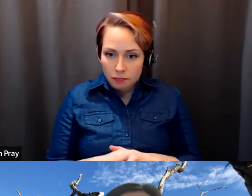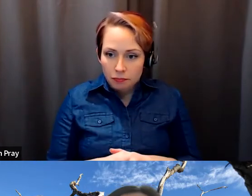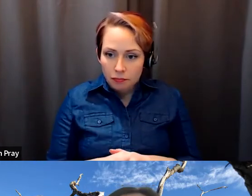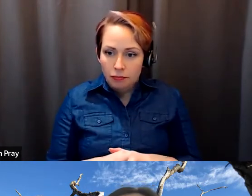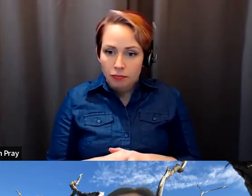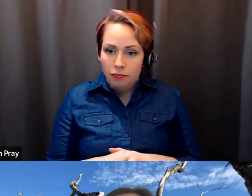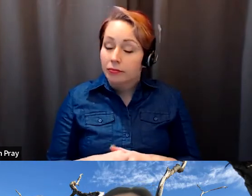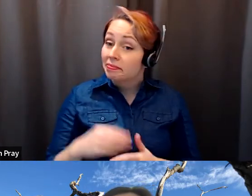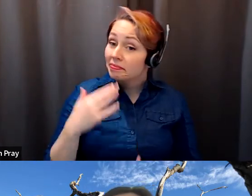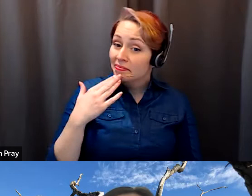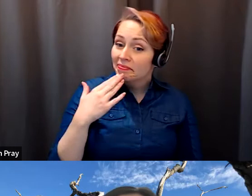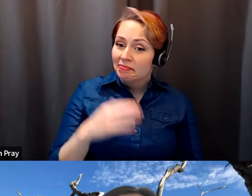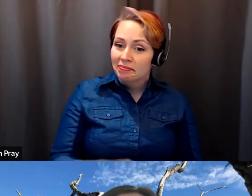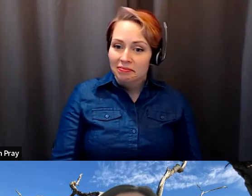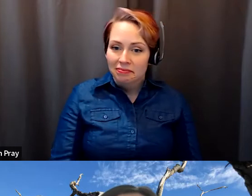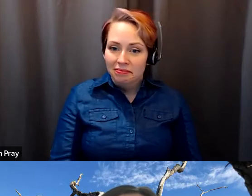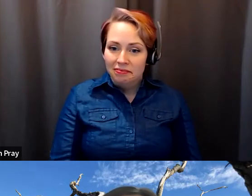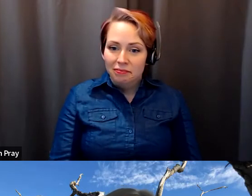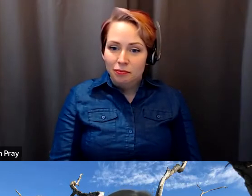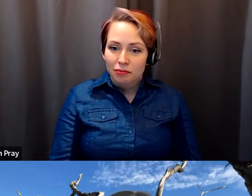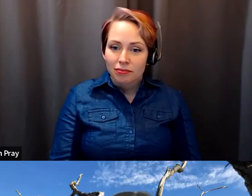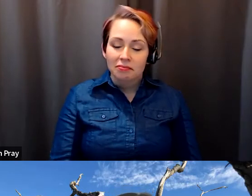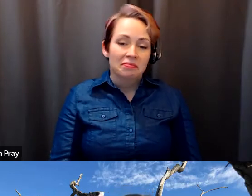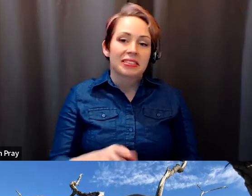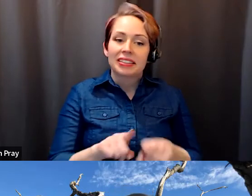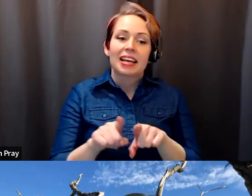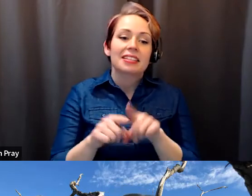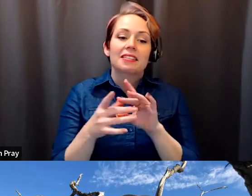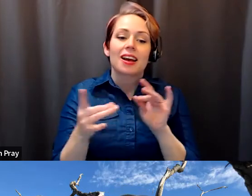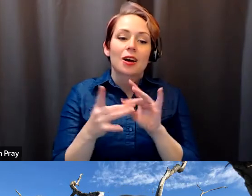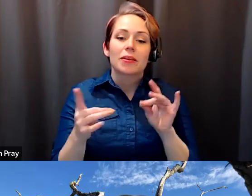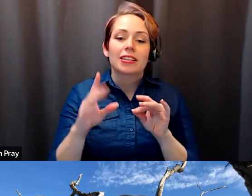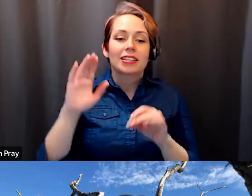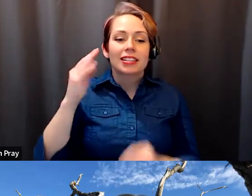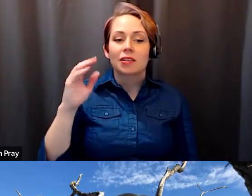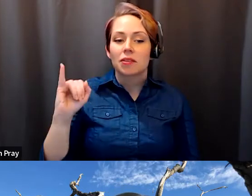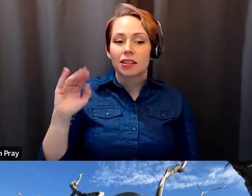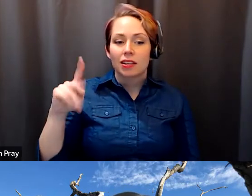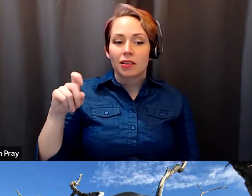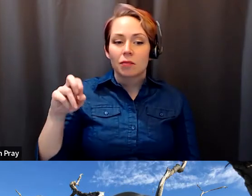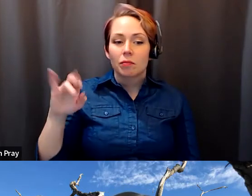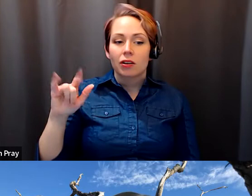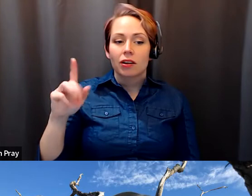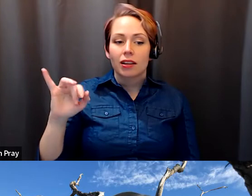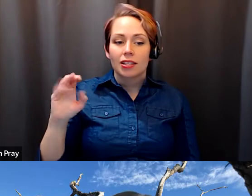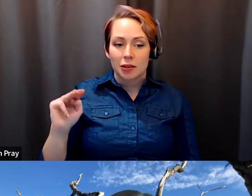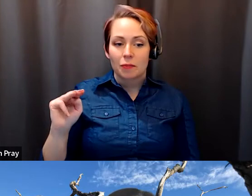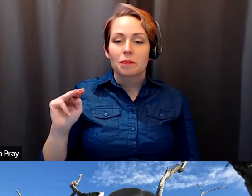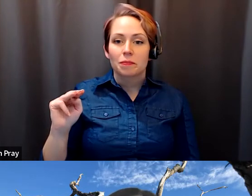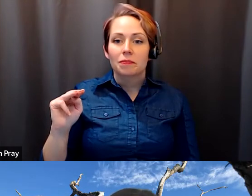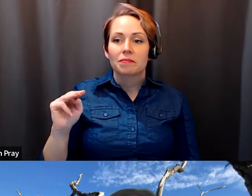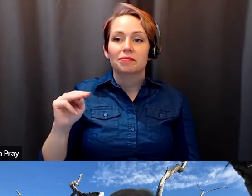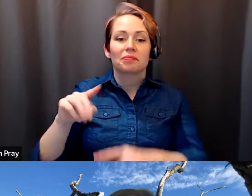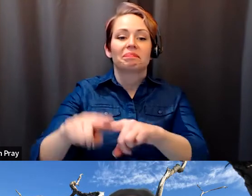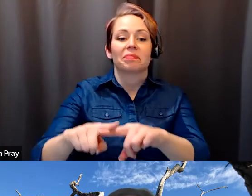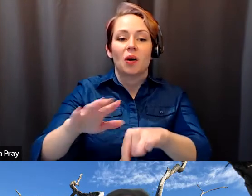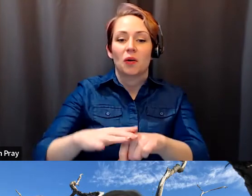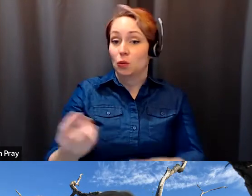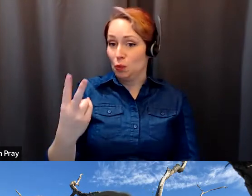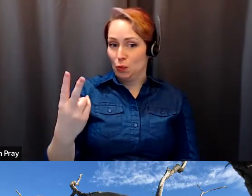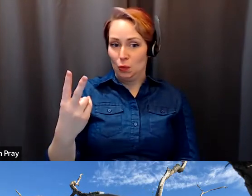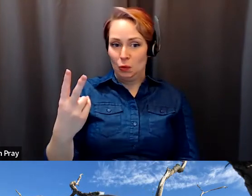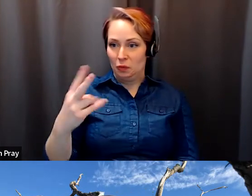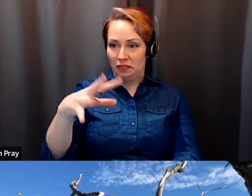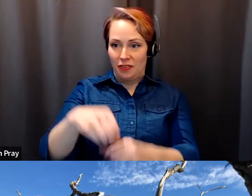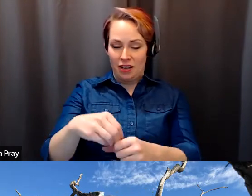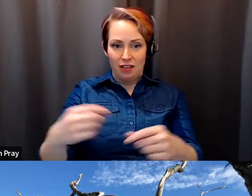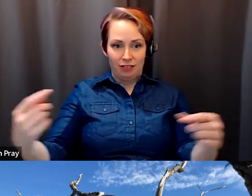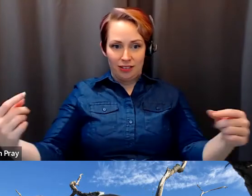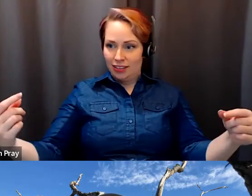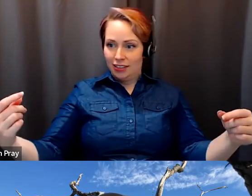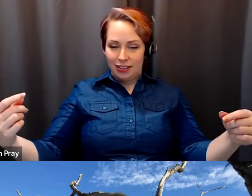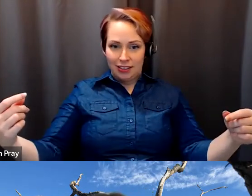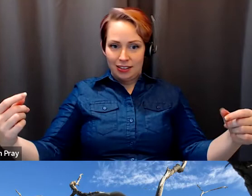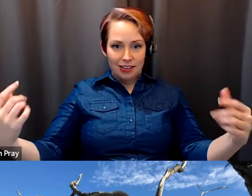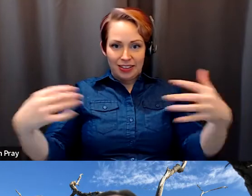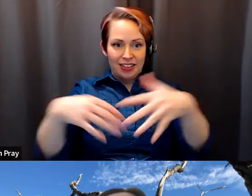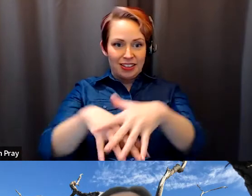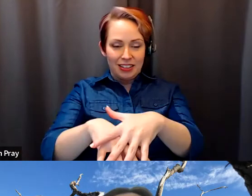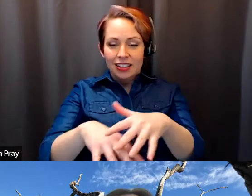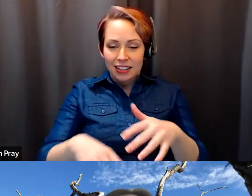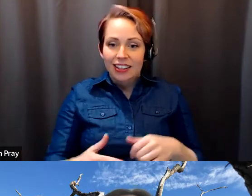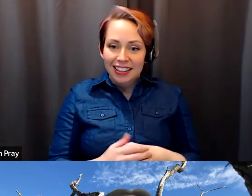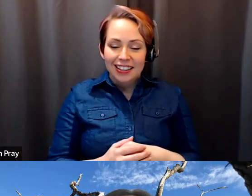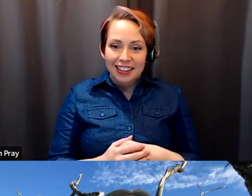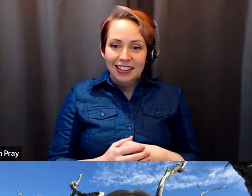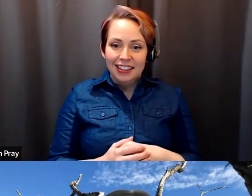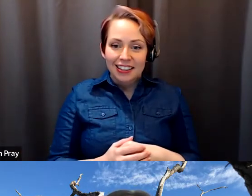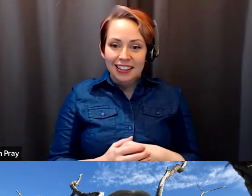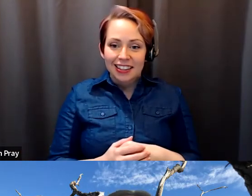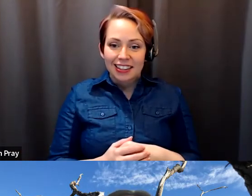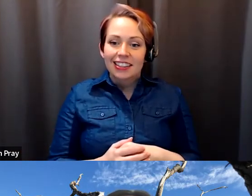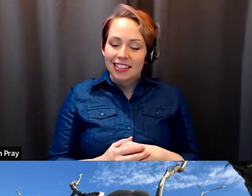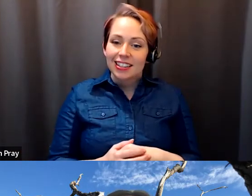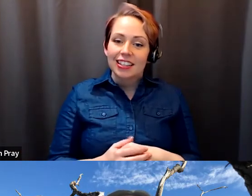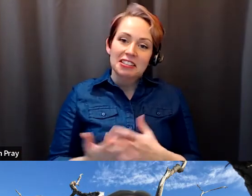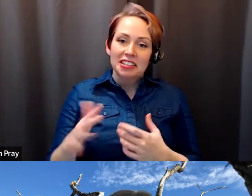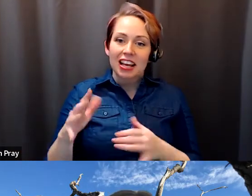Paul Gellert: Thanks, although I guess, just as a comment and reply, it does seem like imperialism also relied on it takes two to tango there was always critiques of collaborators during colonialism, for example, so it's kind of continuation of that sounds like.